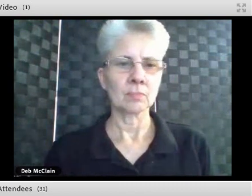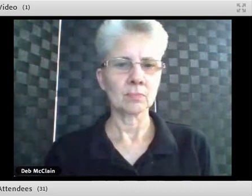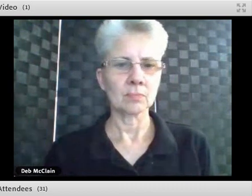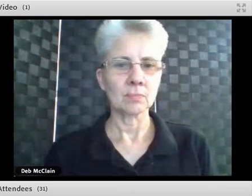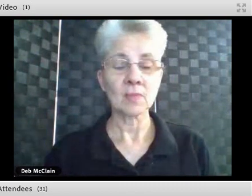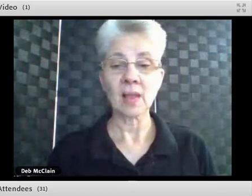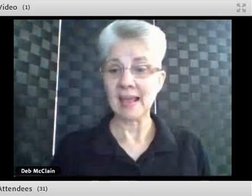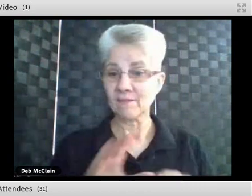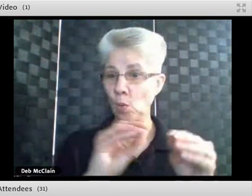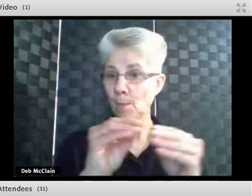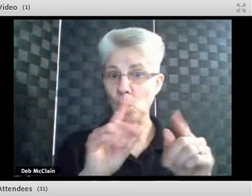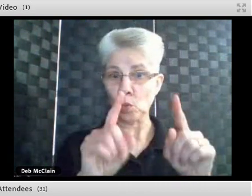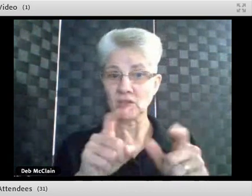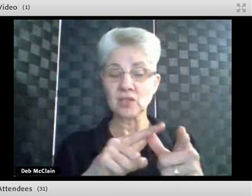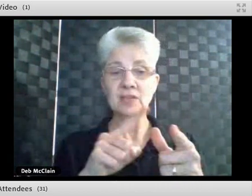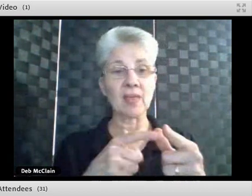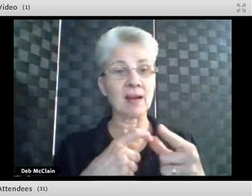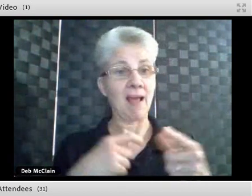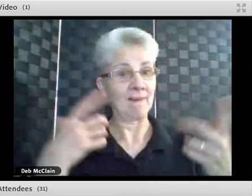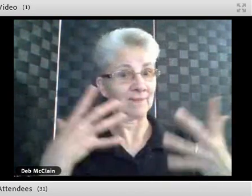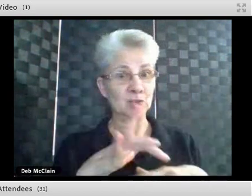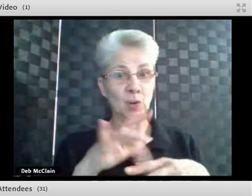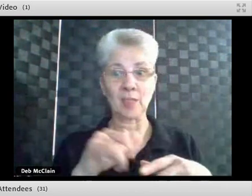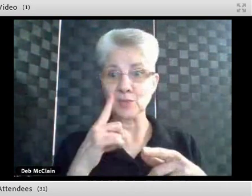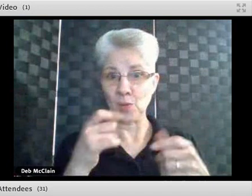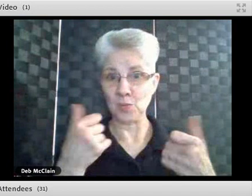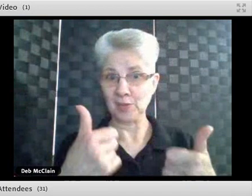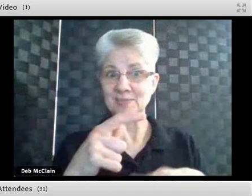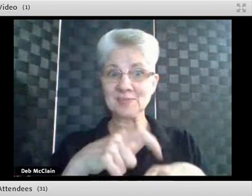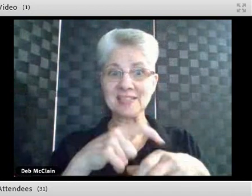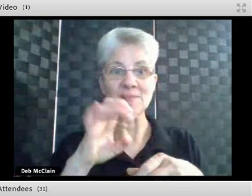Well, if there are no more questions, I got done early, so you guys get some time back in your day.